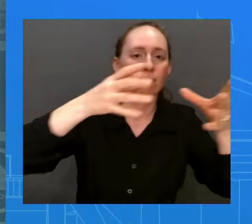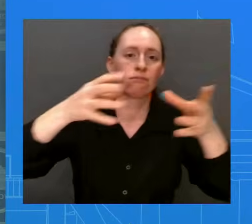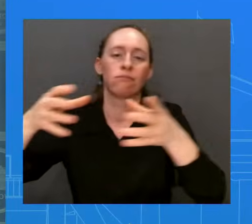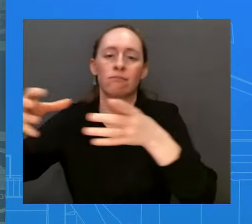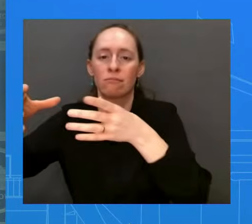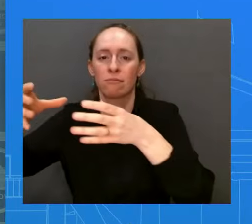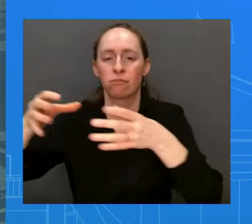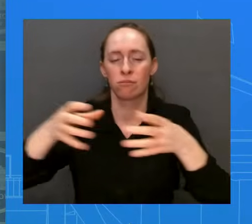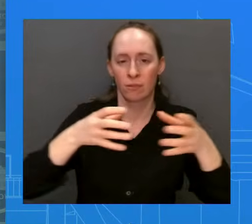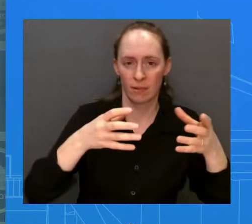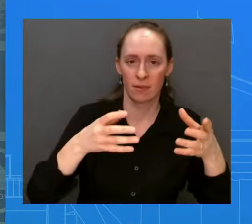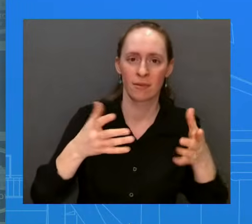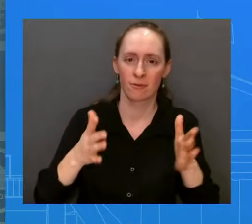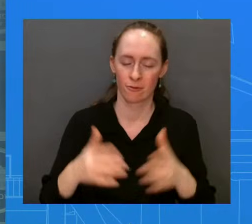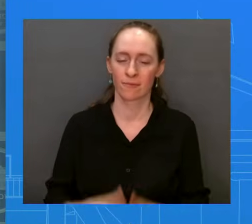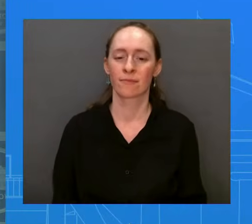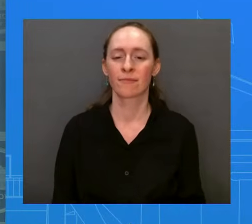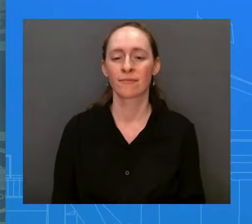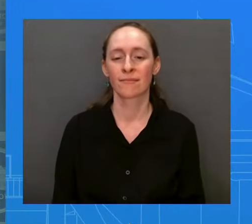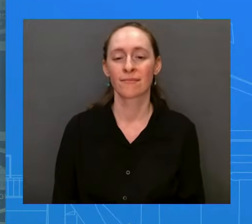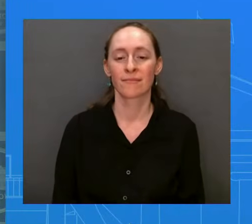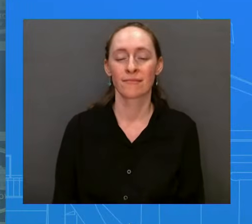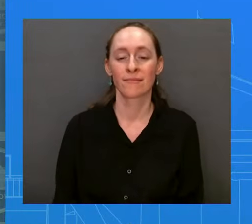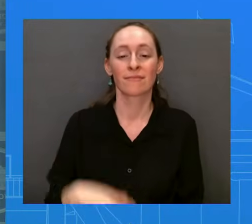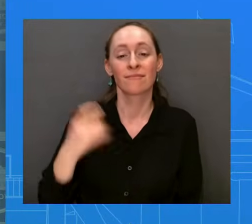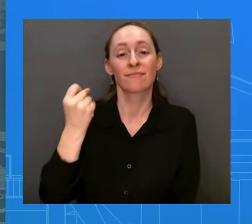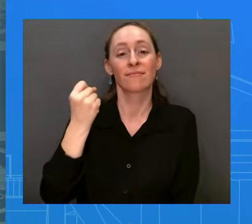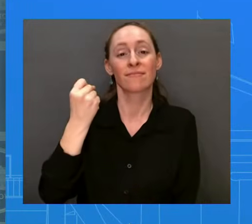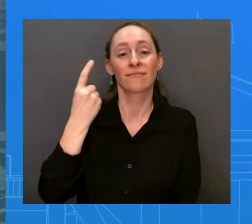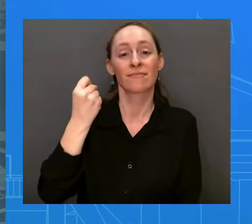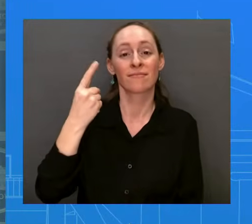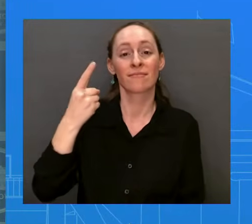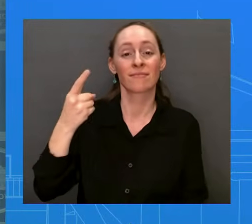go west to east across the North American airspace --